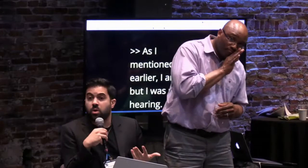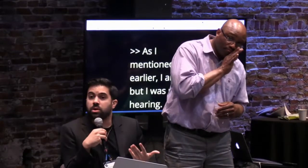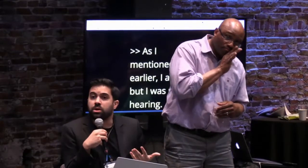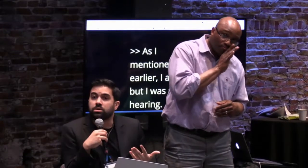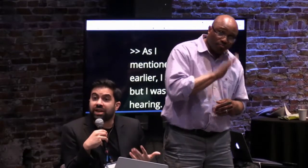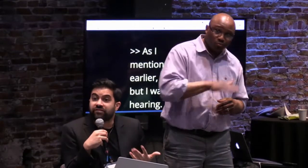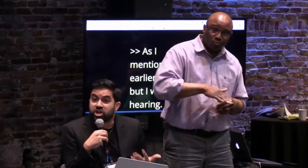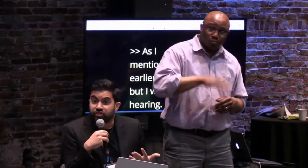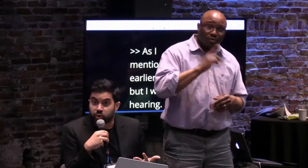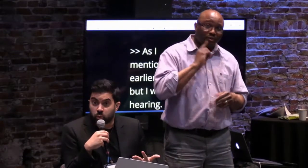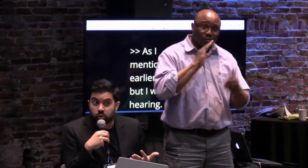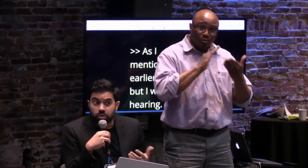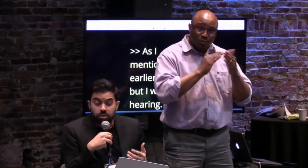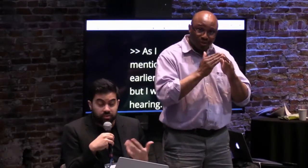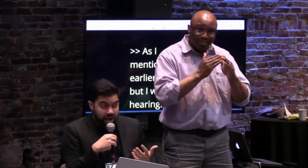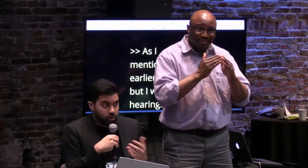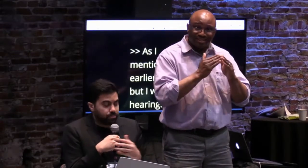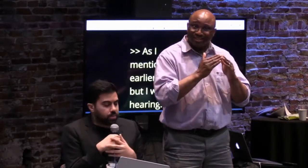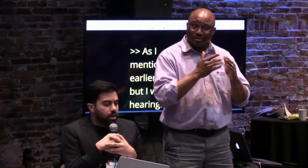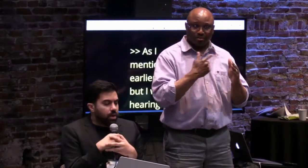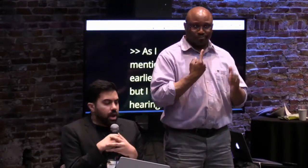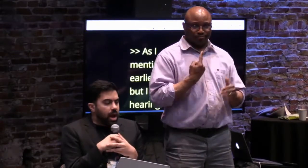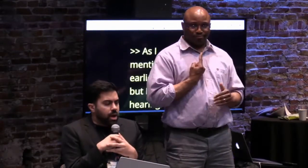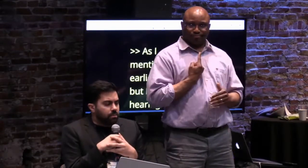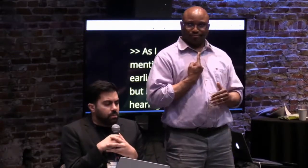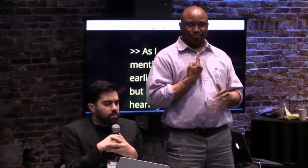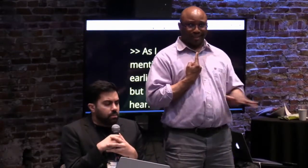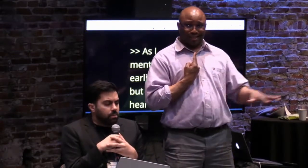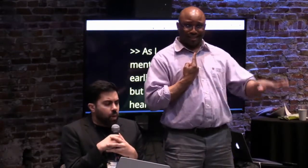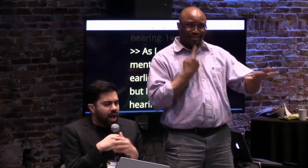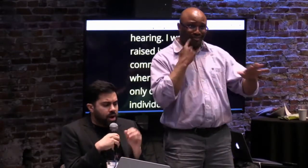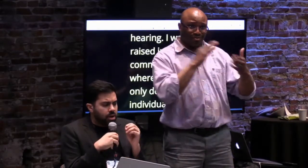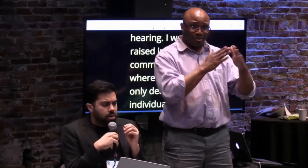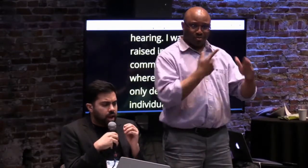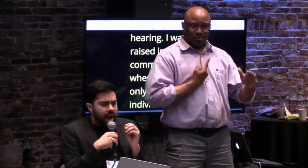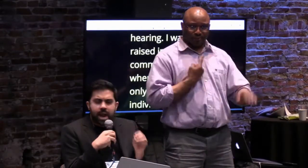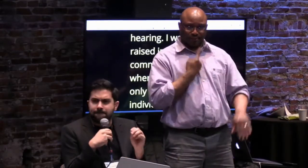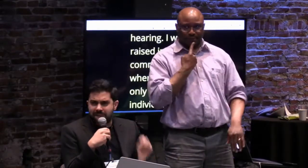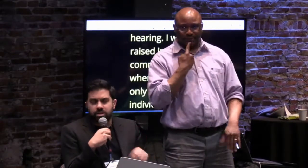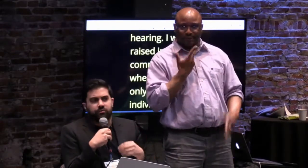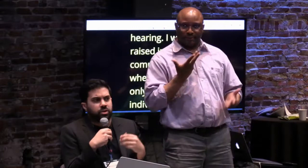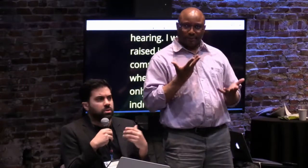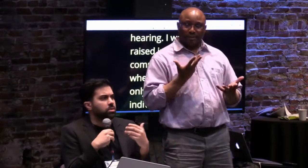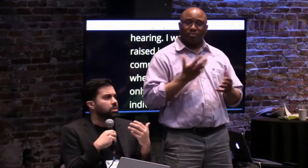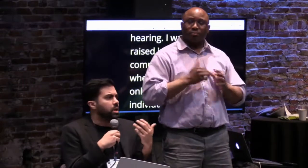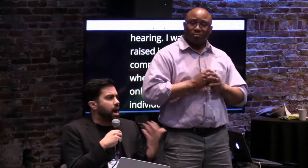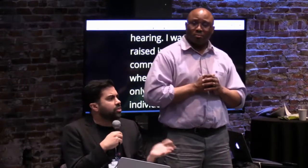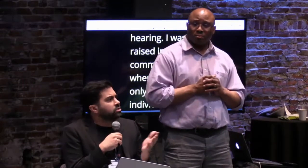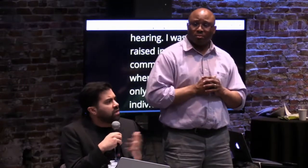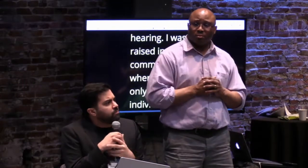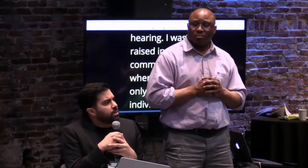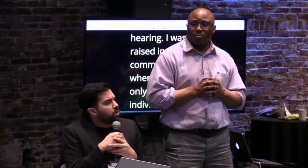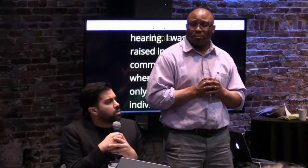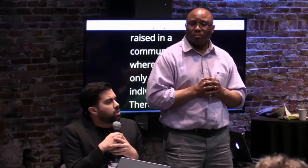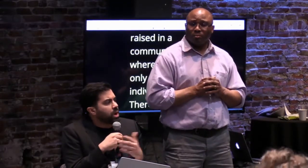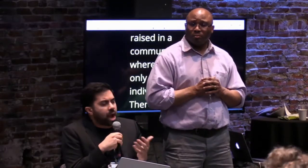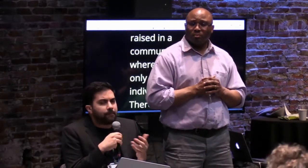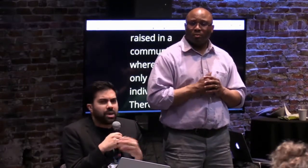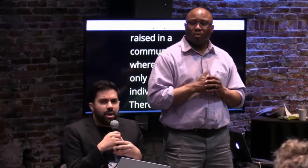the only deaf individual there. While there I had met a few other deaf people growing up,